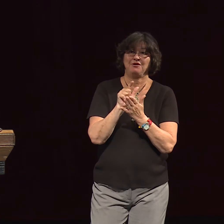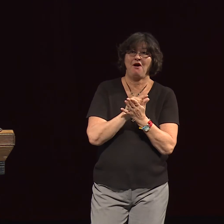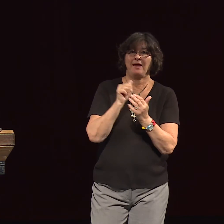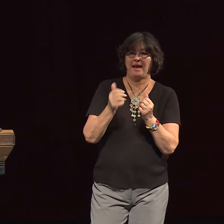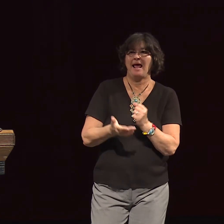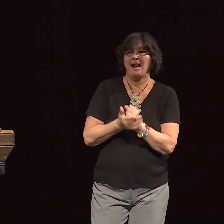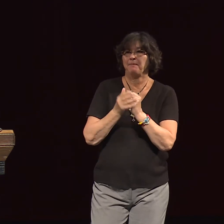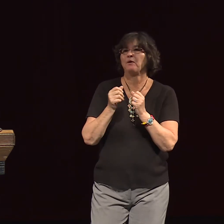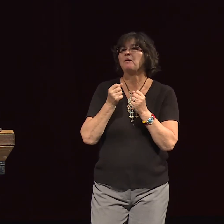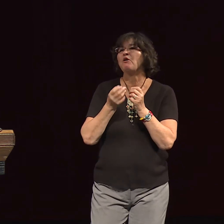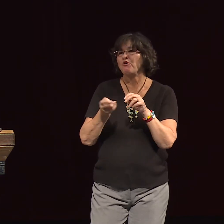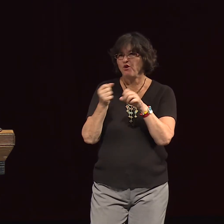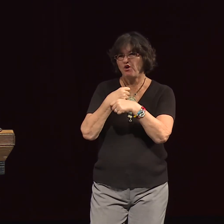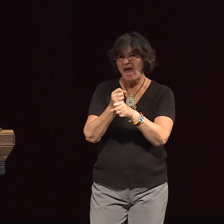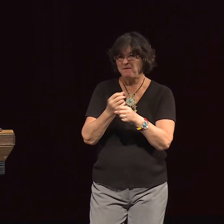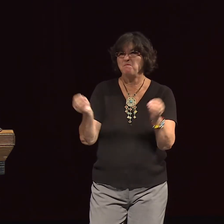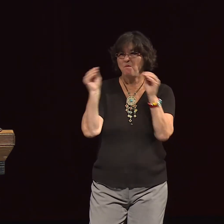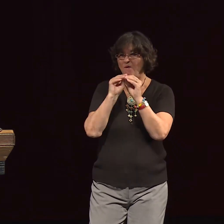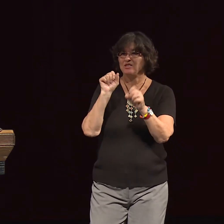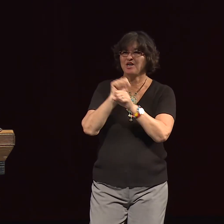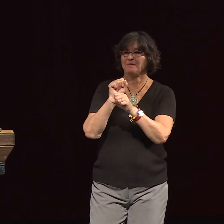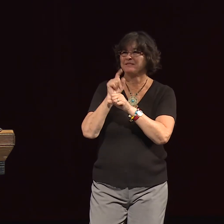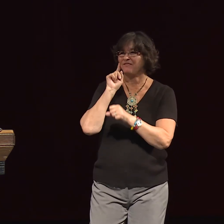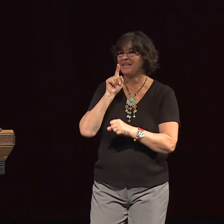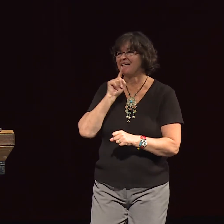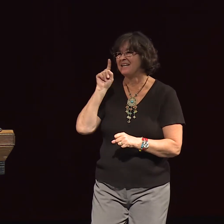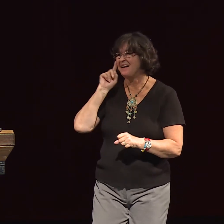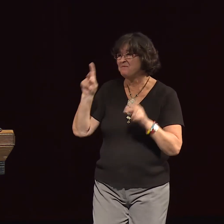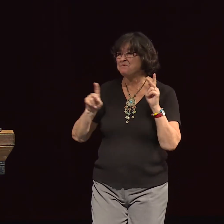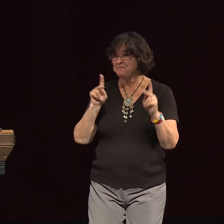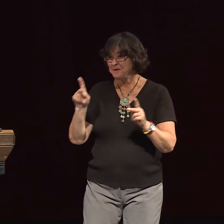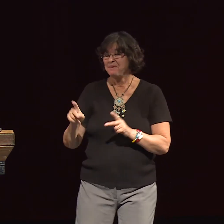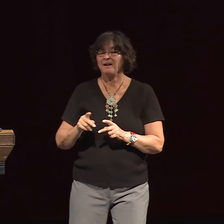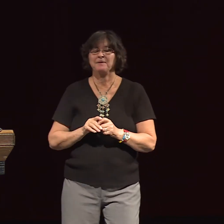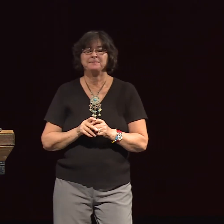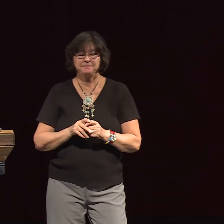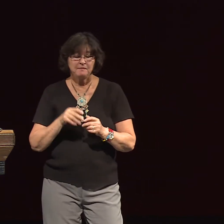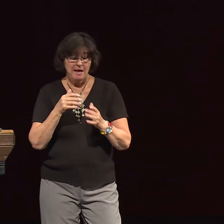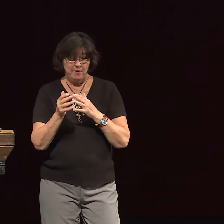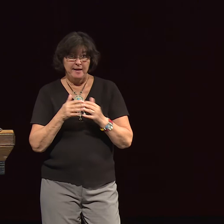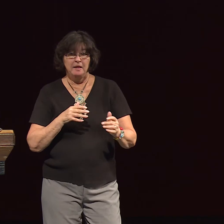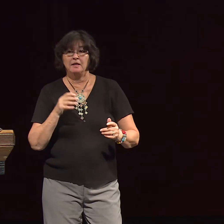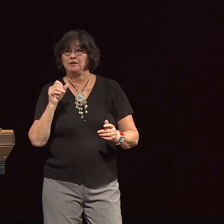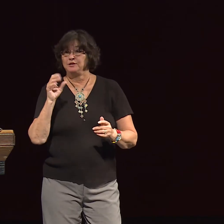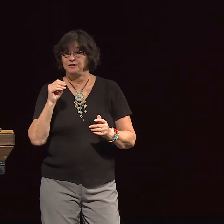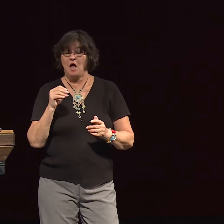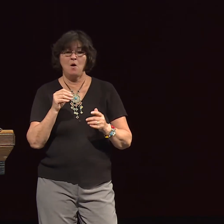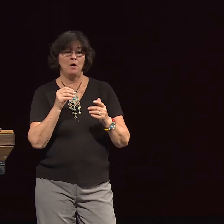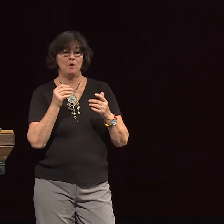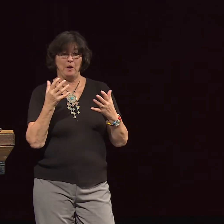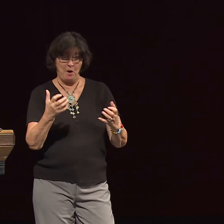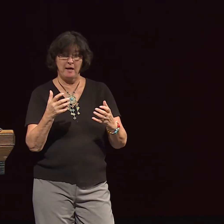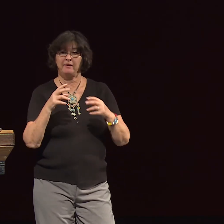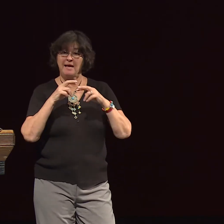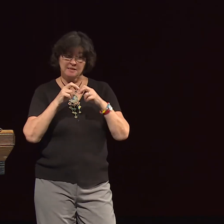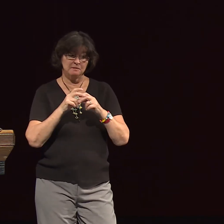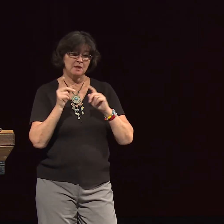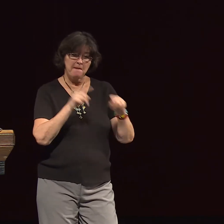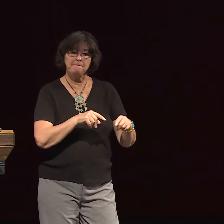to deaf role models. And that also, in turn, will create more job opportunities for deaf people.